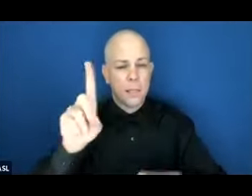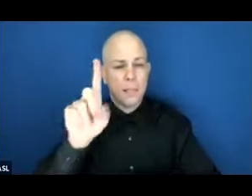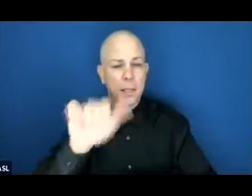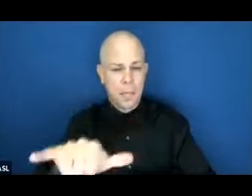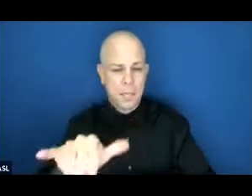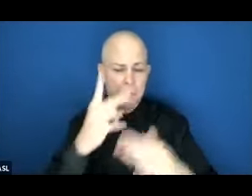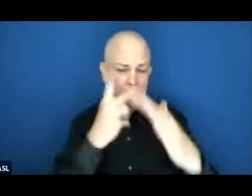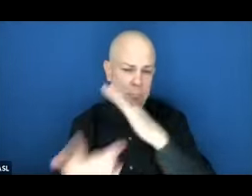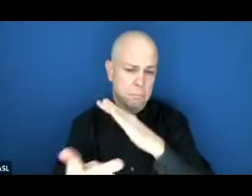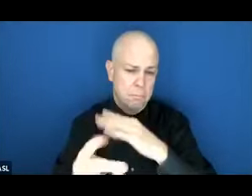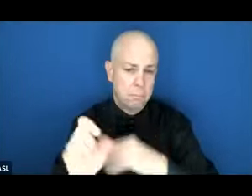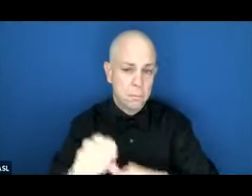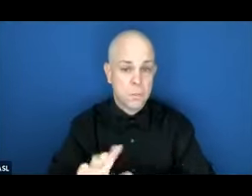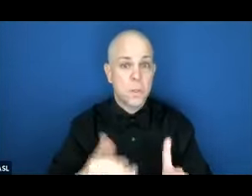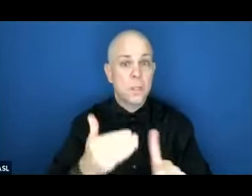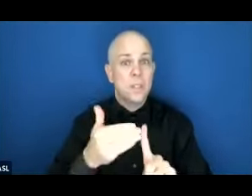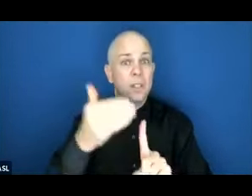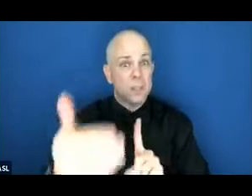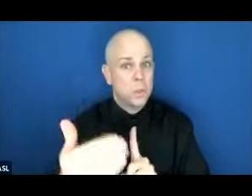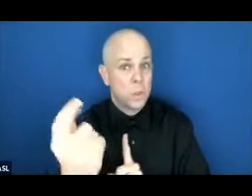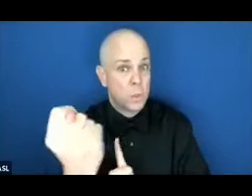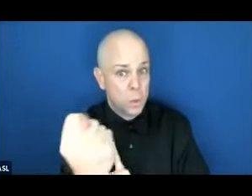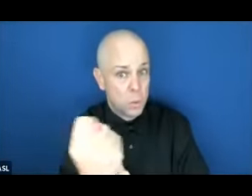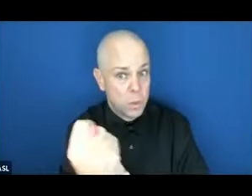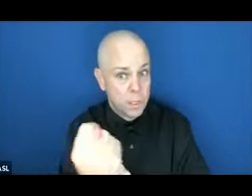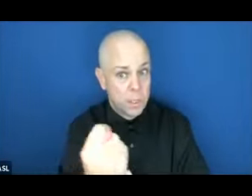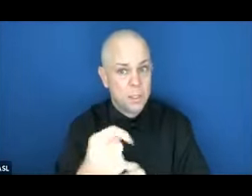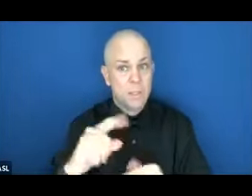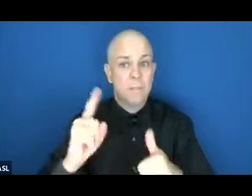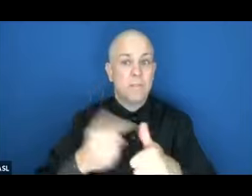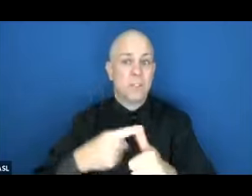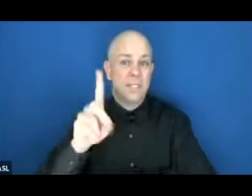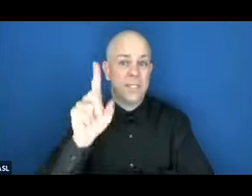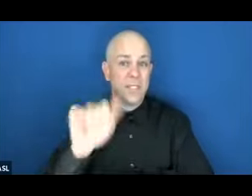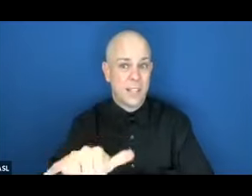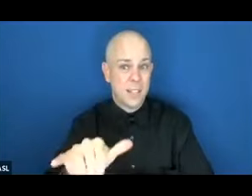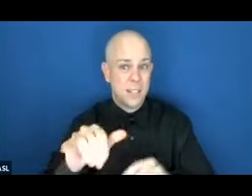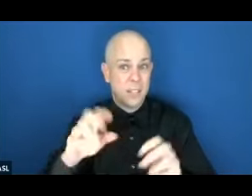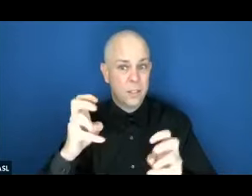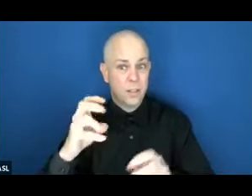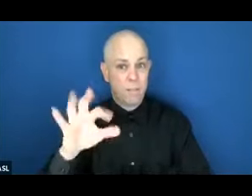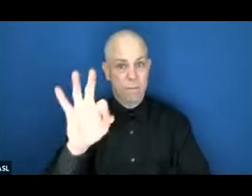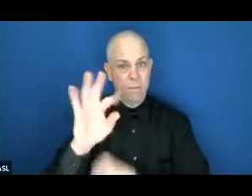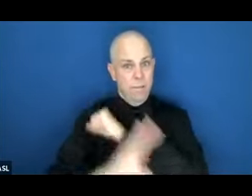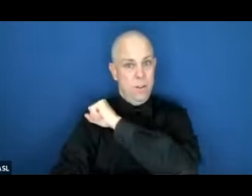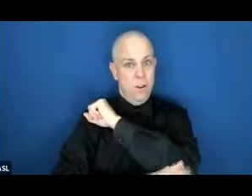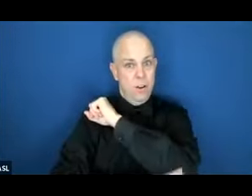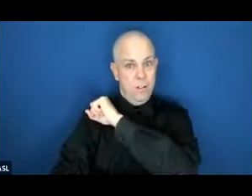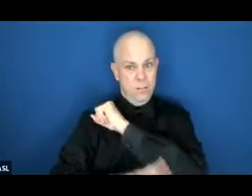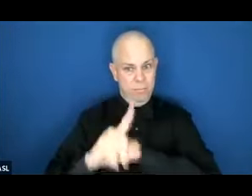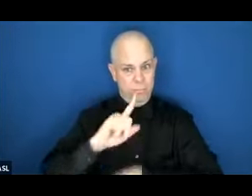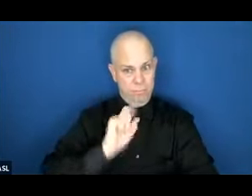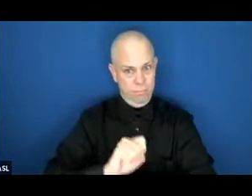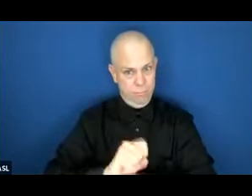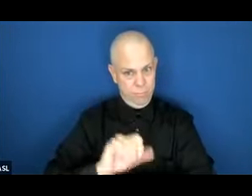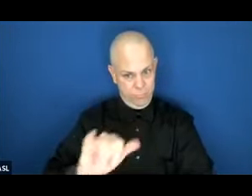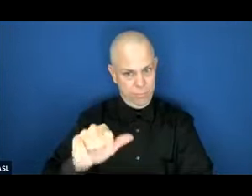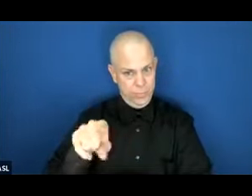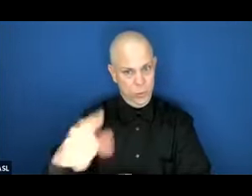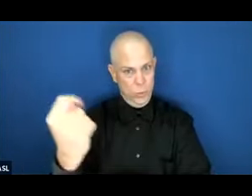again very similar conditions the only difference is just a little bit stronger of a west wind compared to